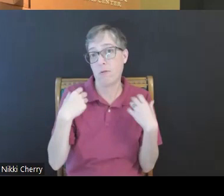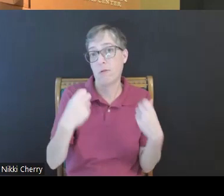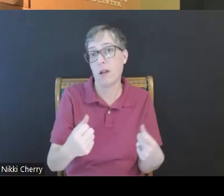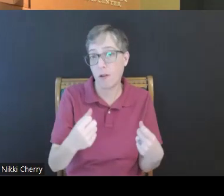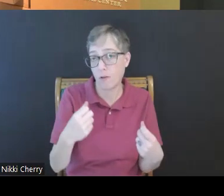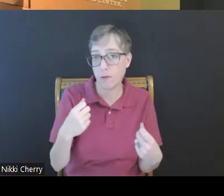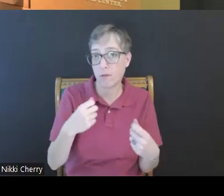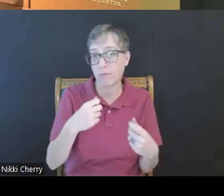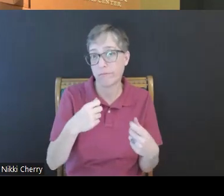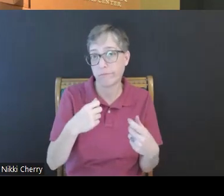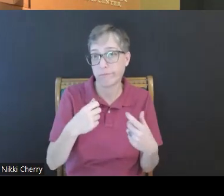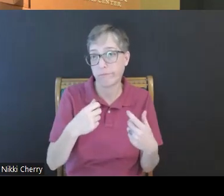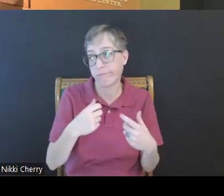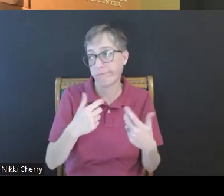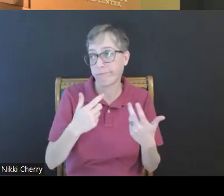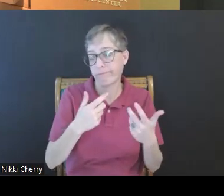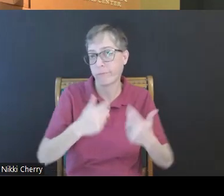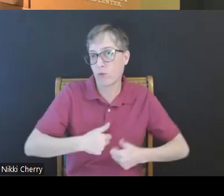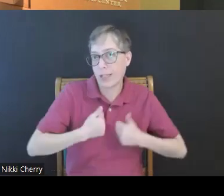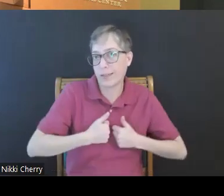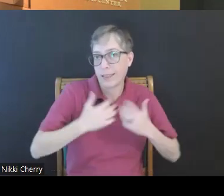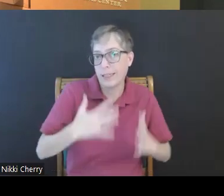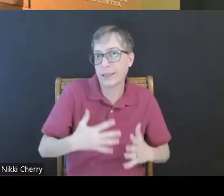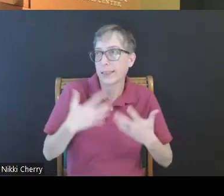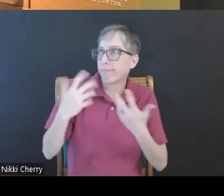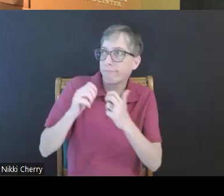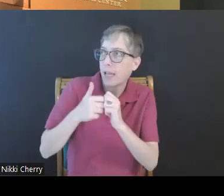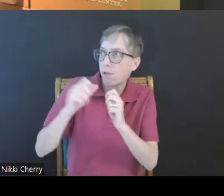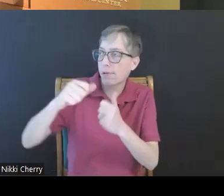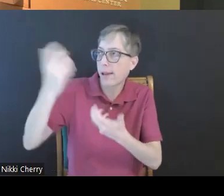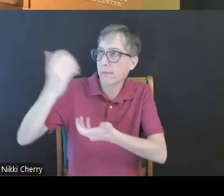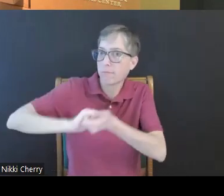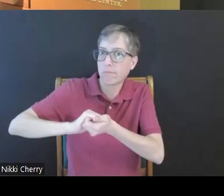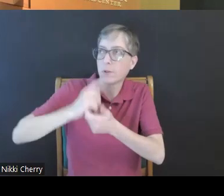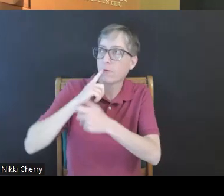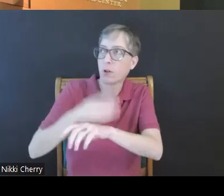access to special deare what could we do together and the governor invested a huge amount of money